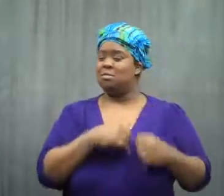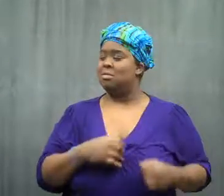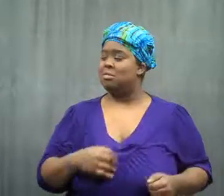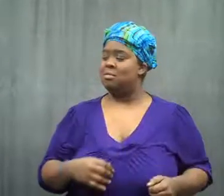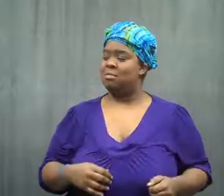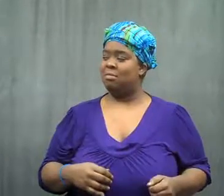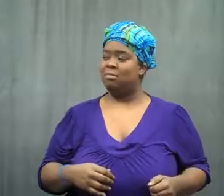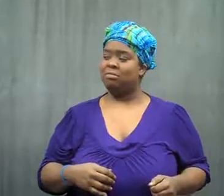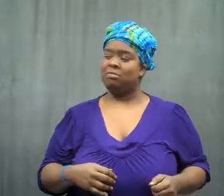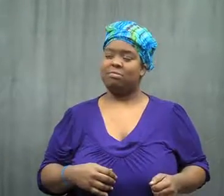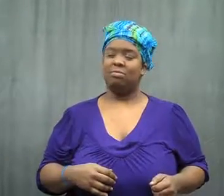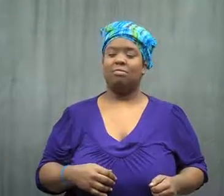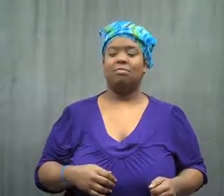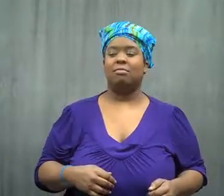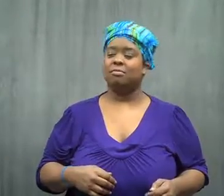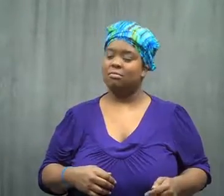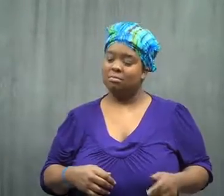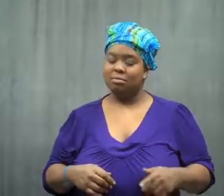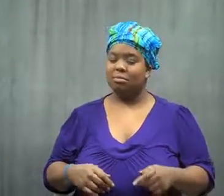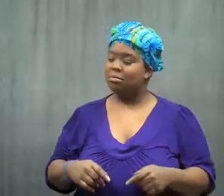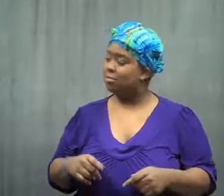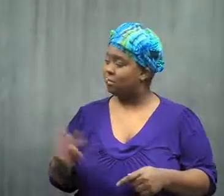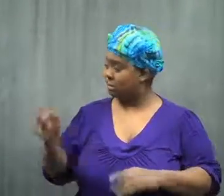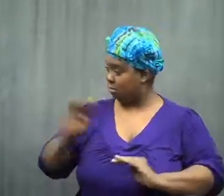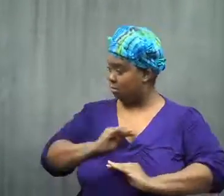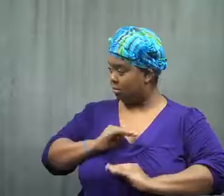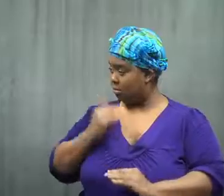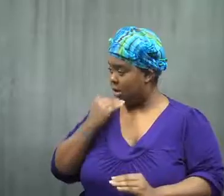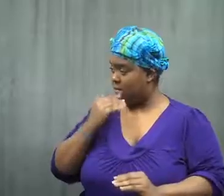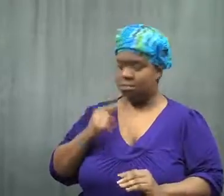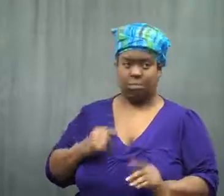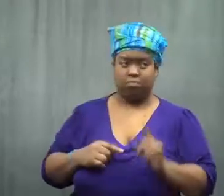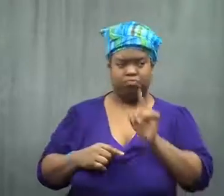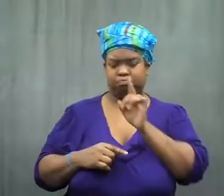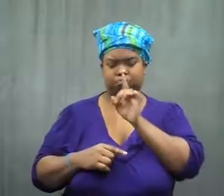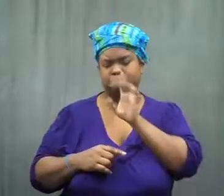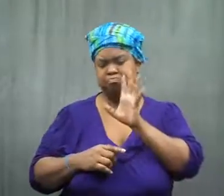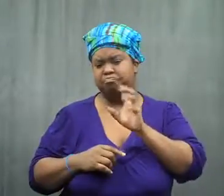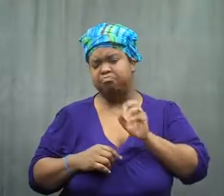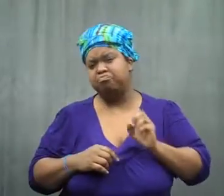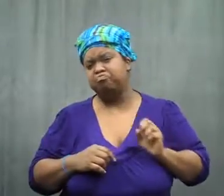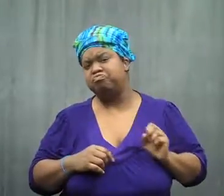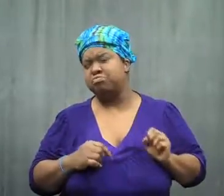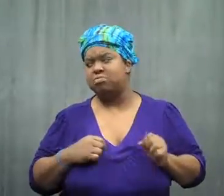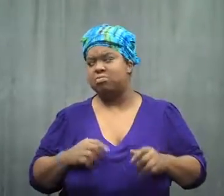I said, "Did you have a good laugh?" He said, "I ain't saying anything."